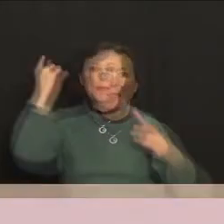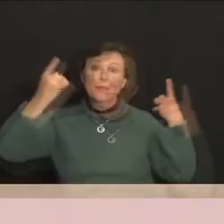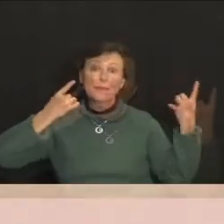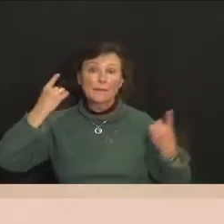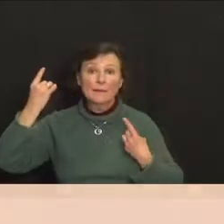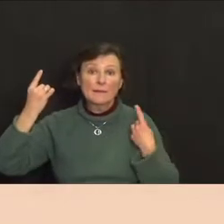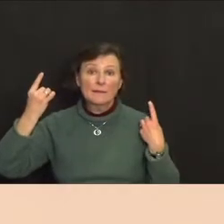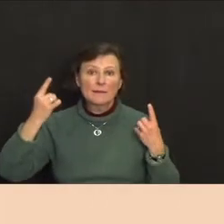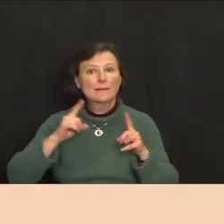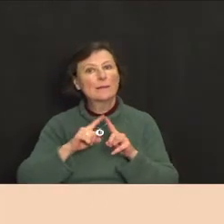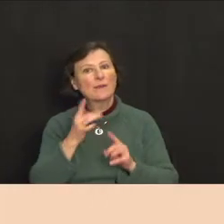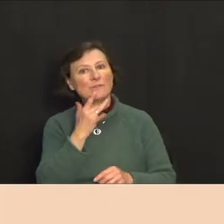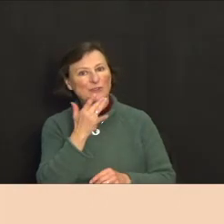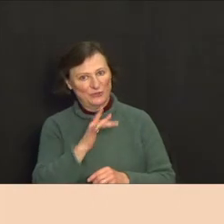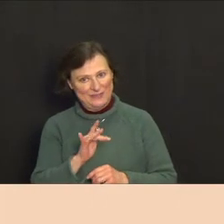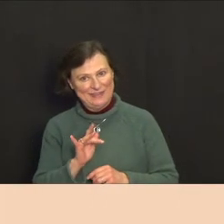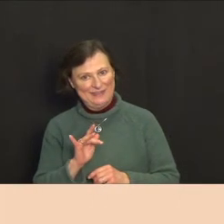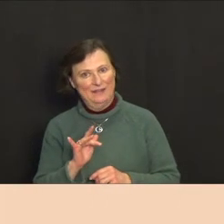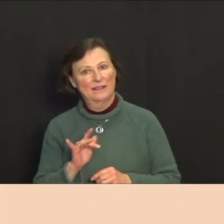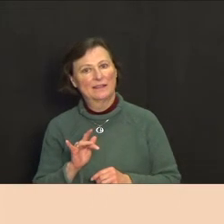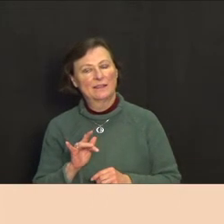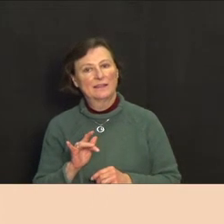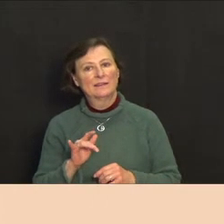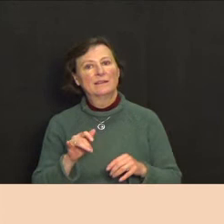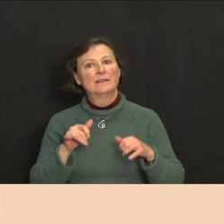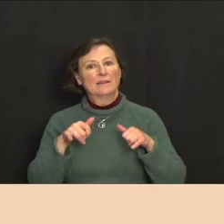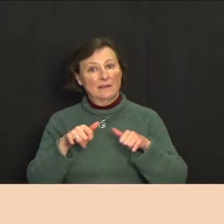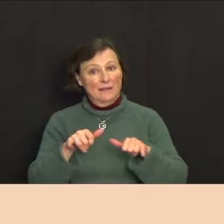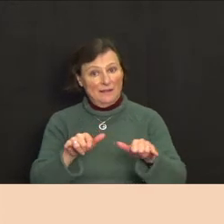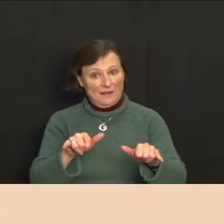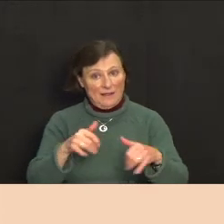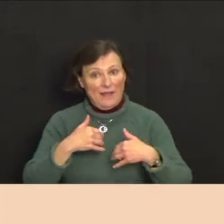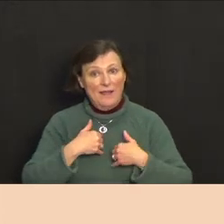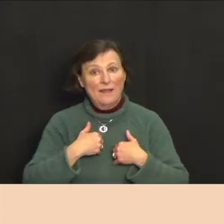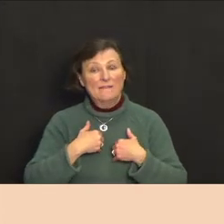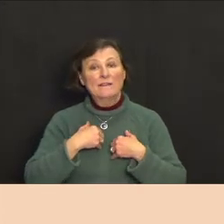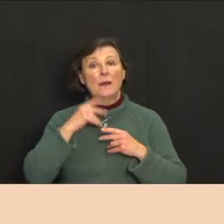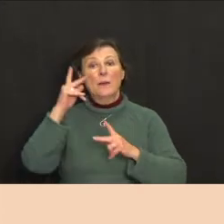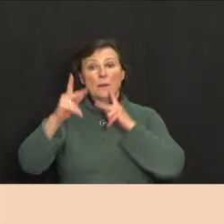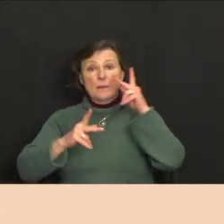But fortunately there are still people who will find ways to get the message out,